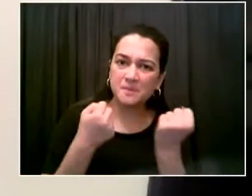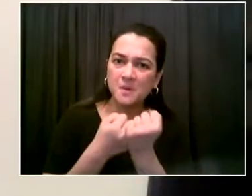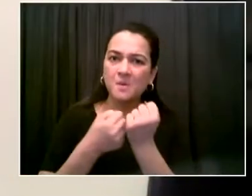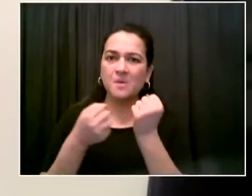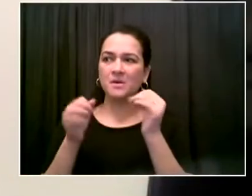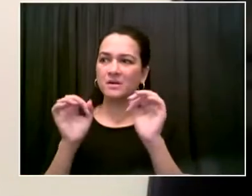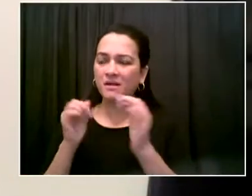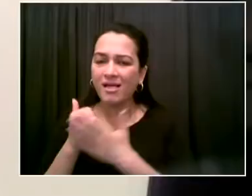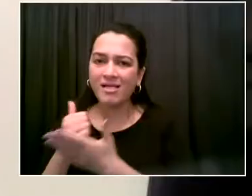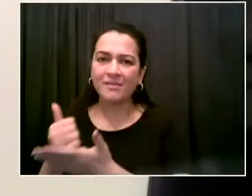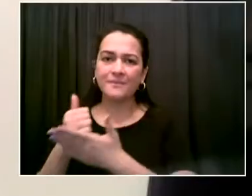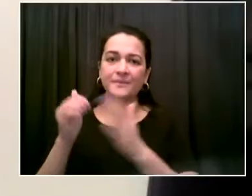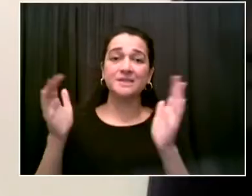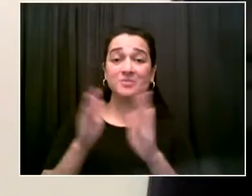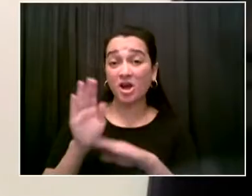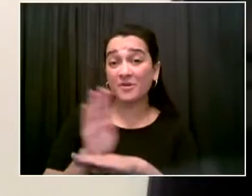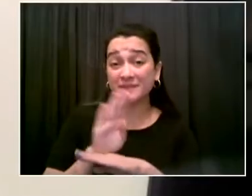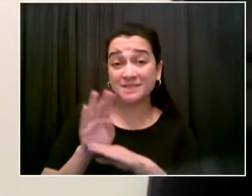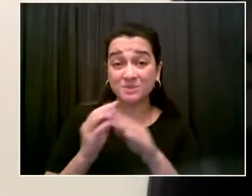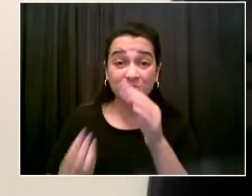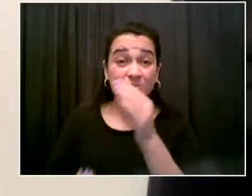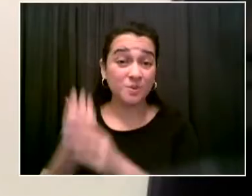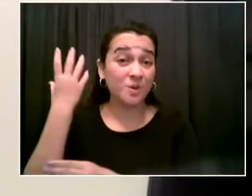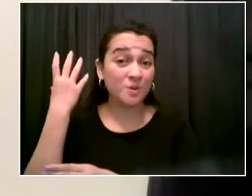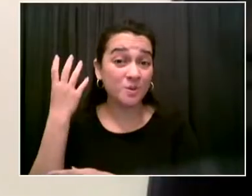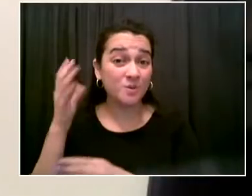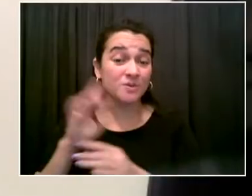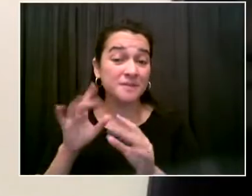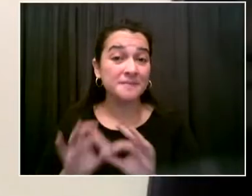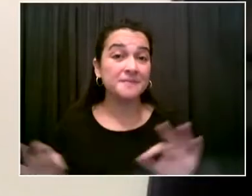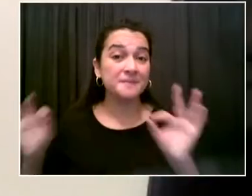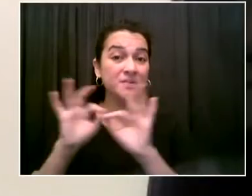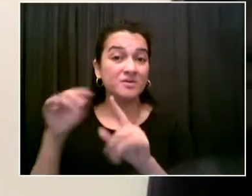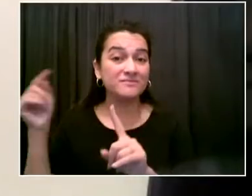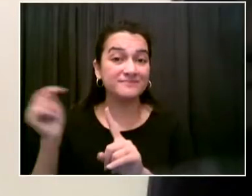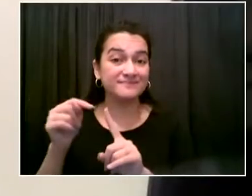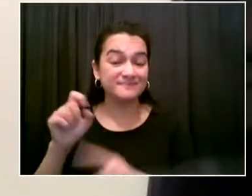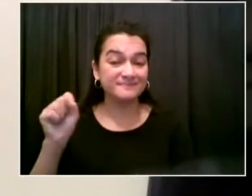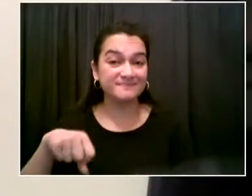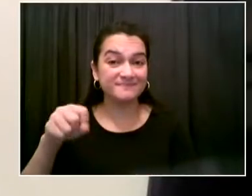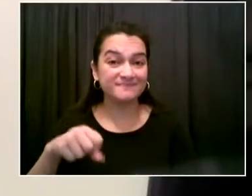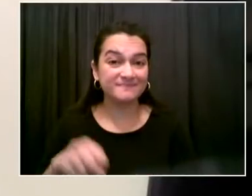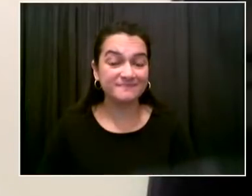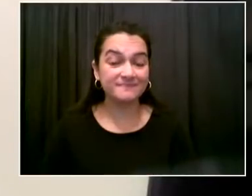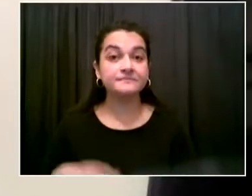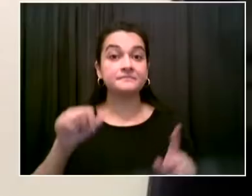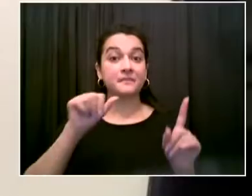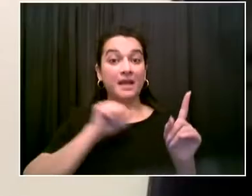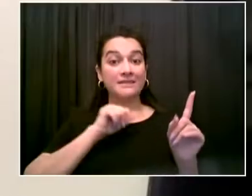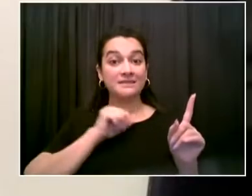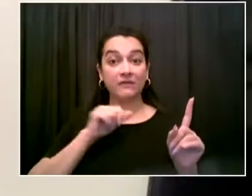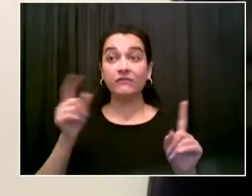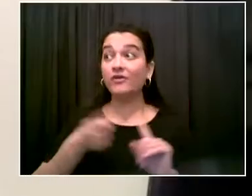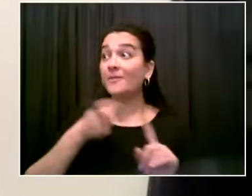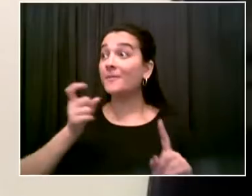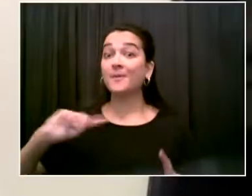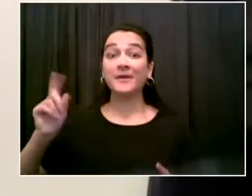. SO THANK YOU